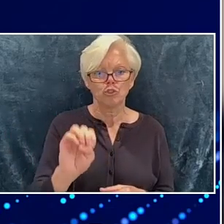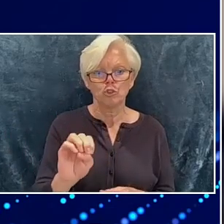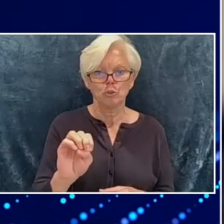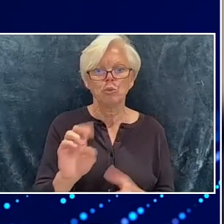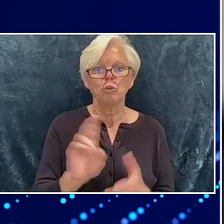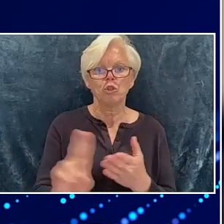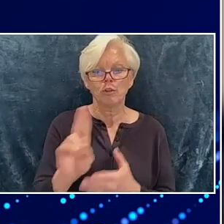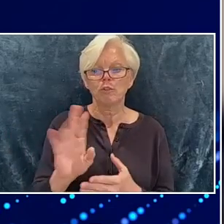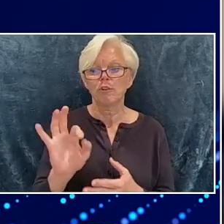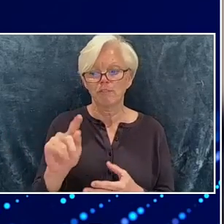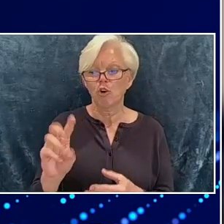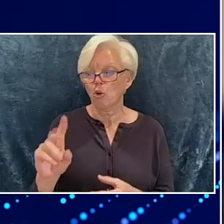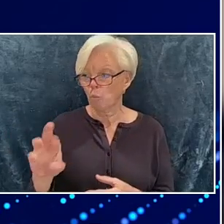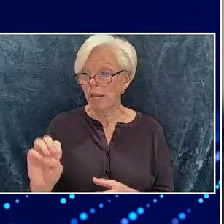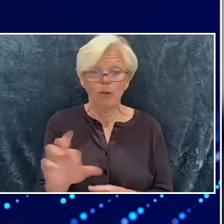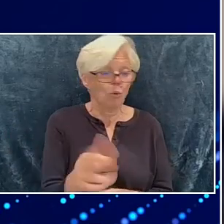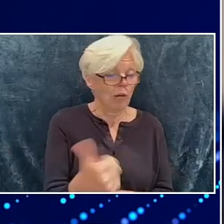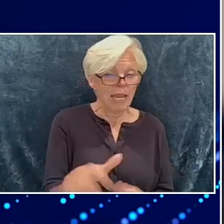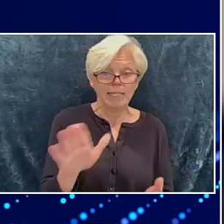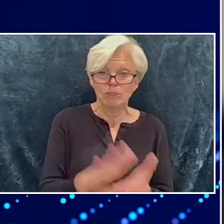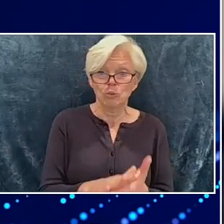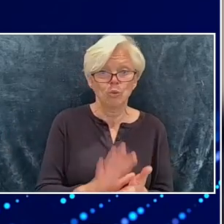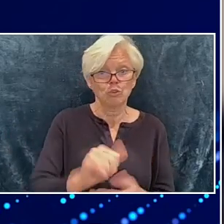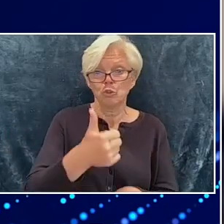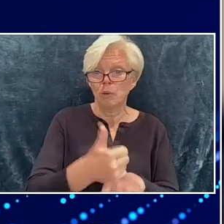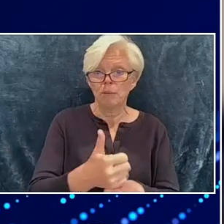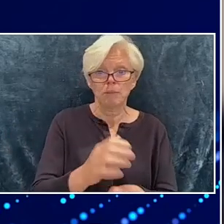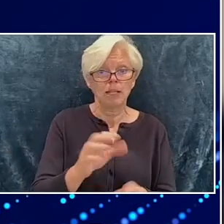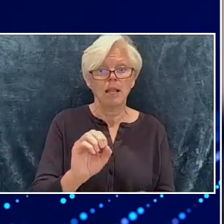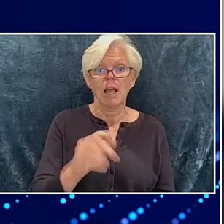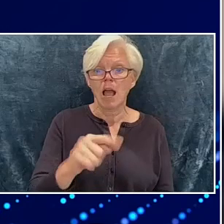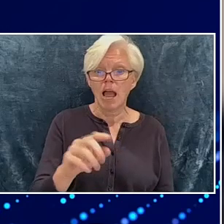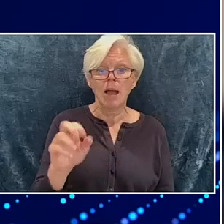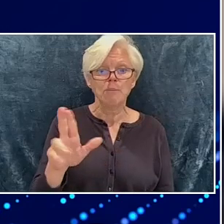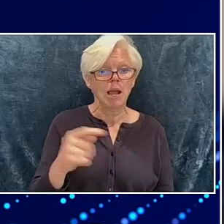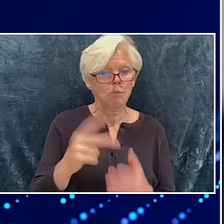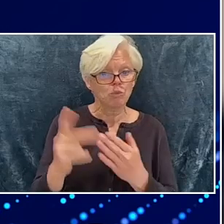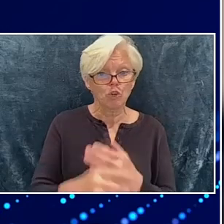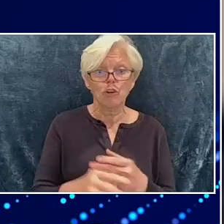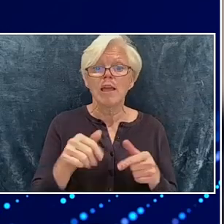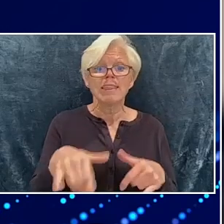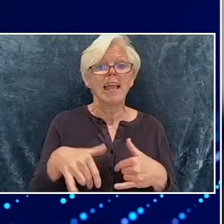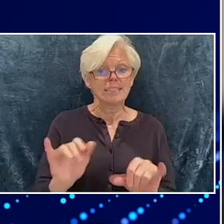to implement an opt-out program. Opt-out still preserves student choice,